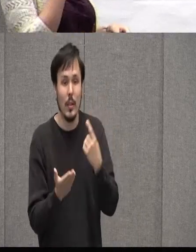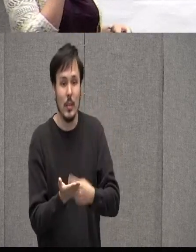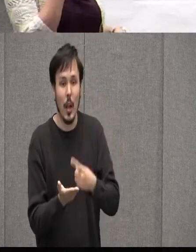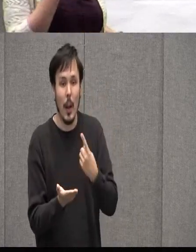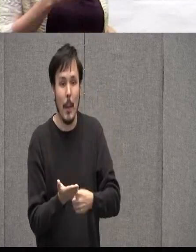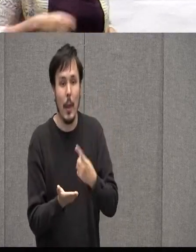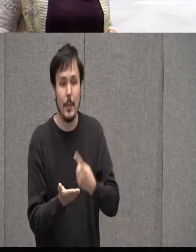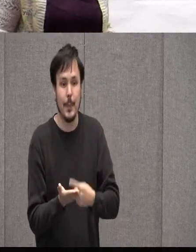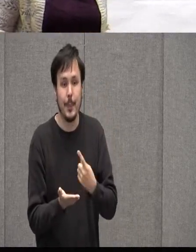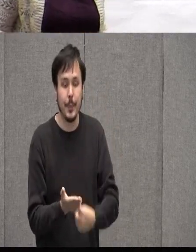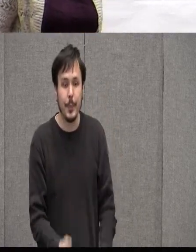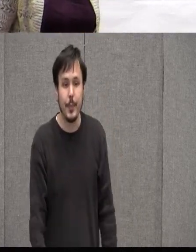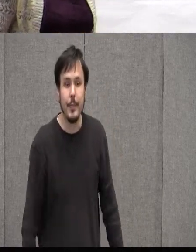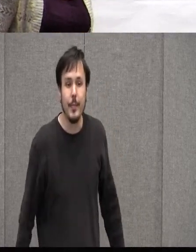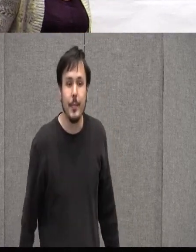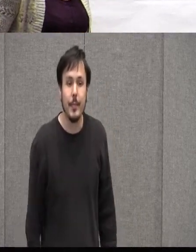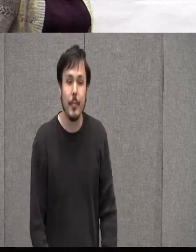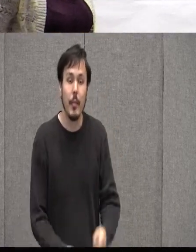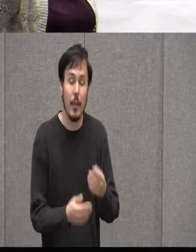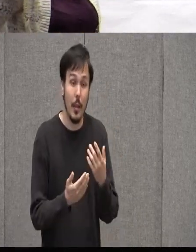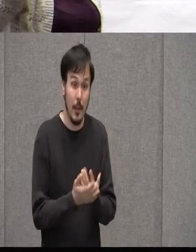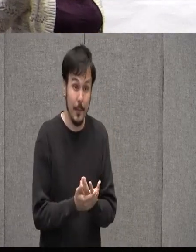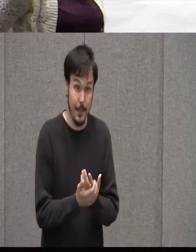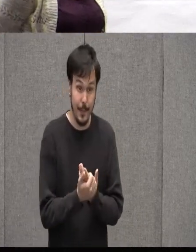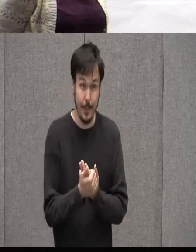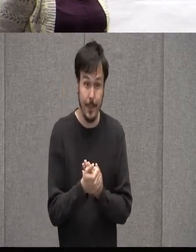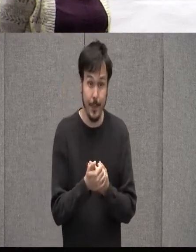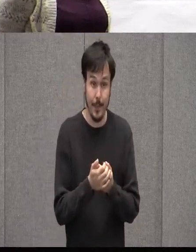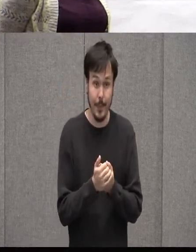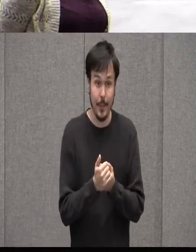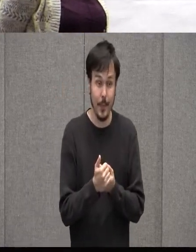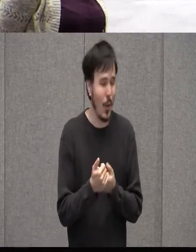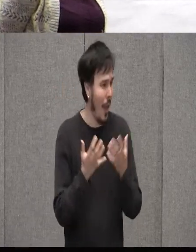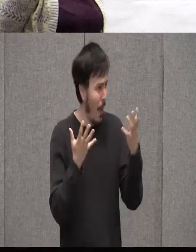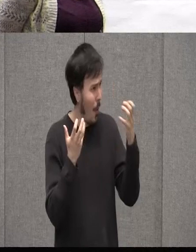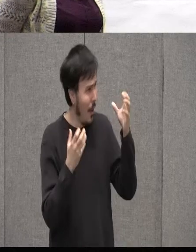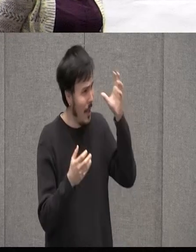Sure, what this is, and it's called chalk painting,